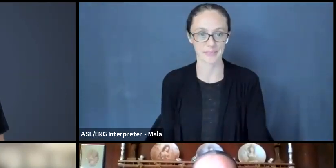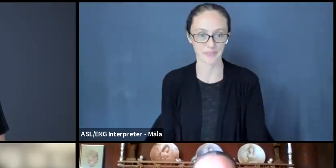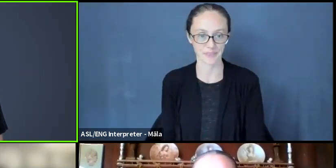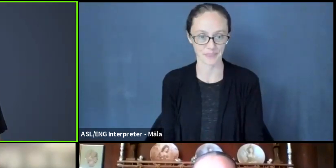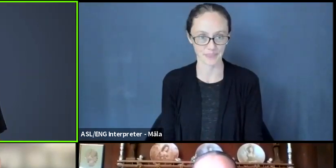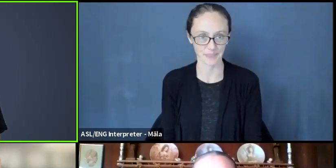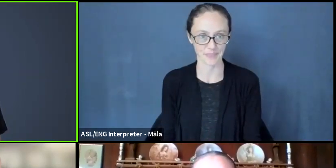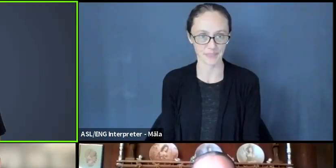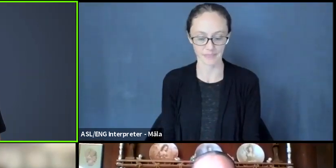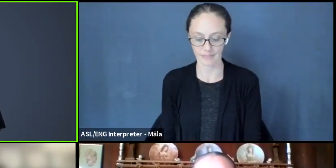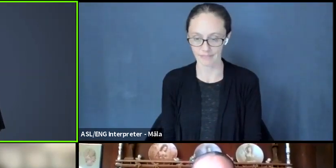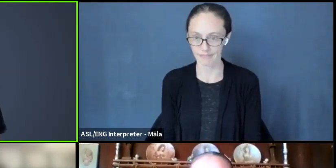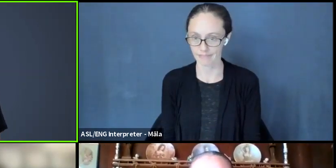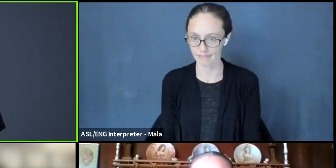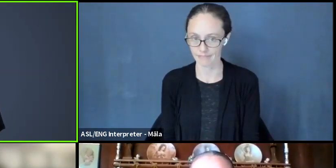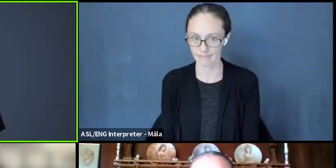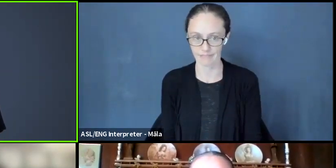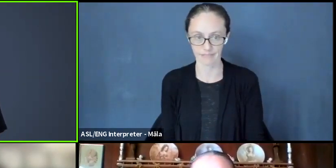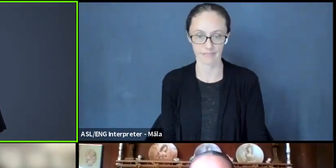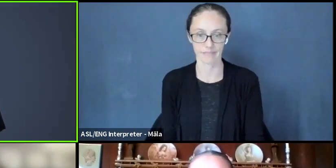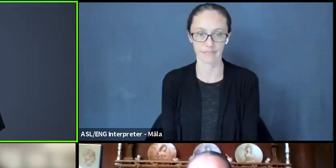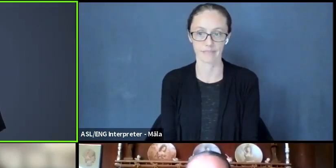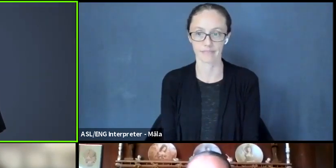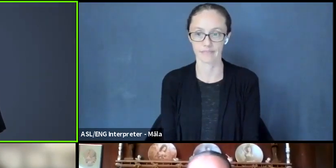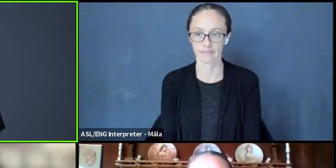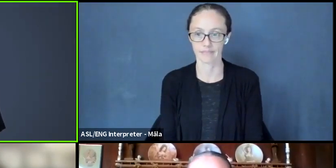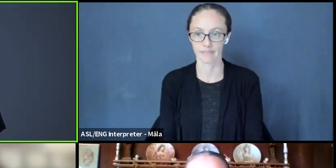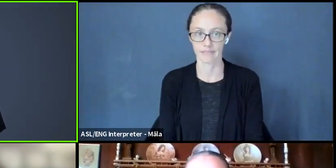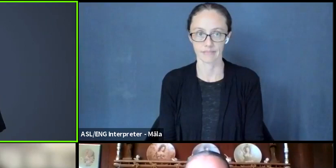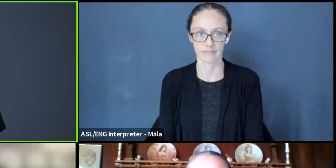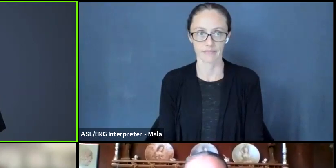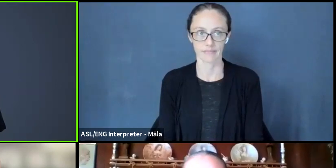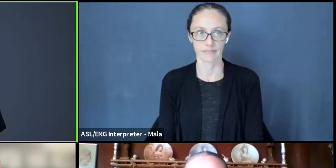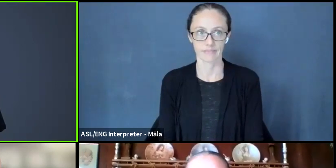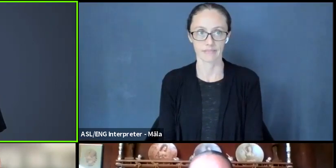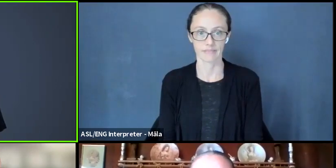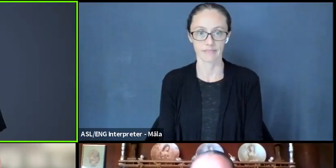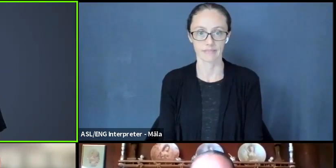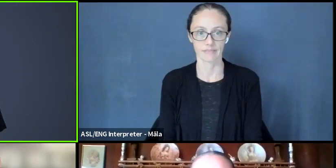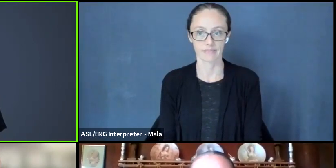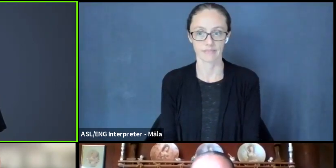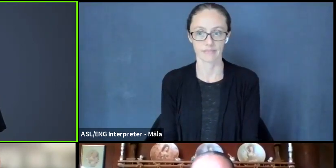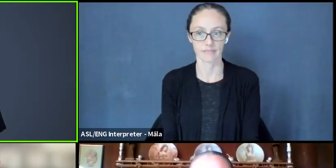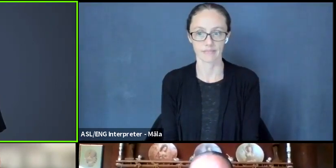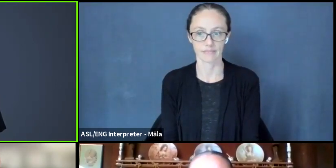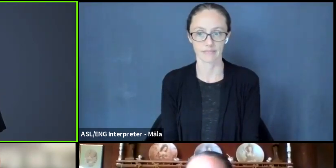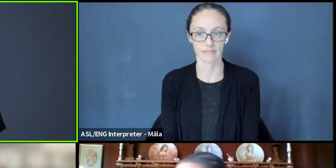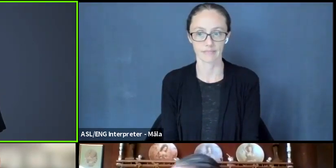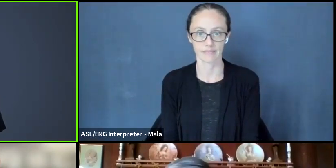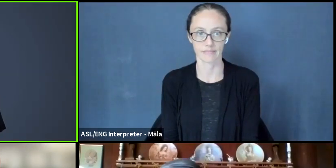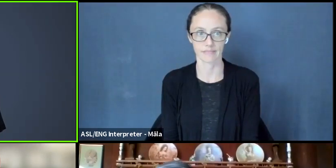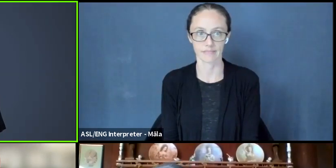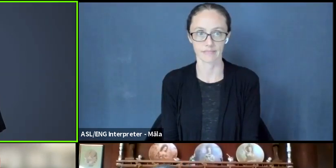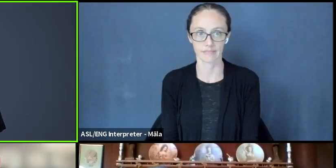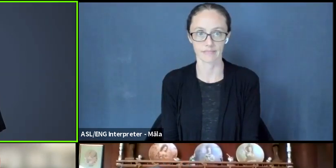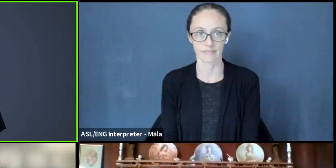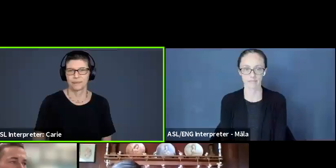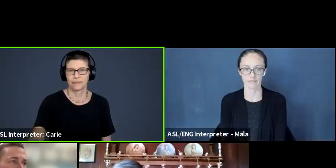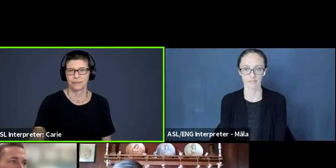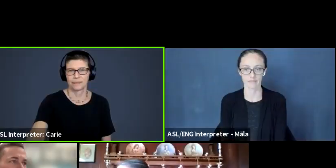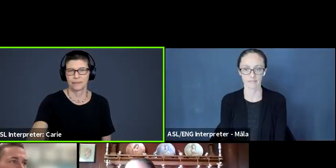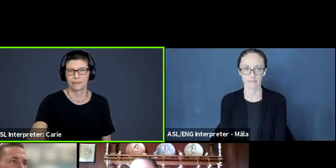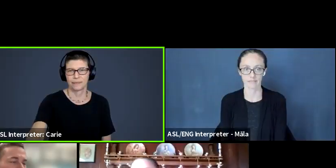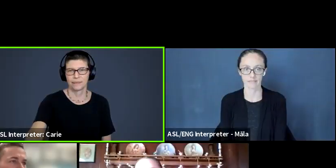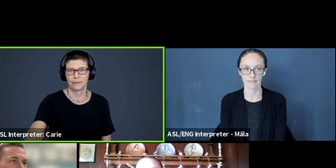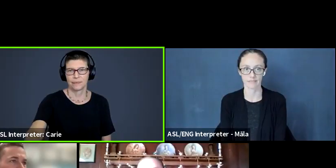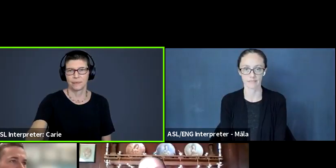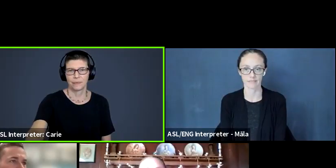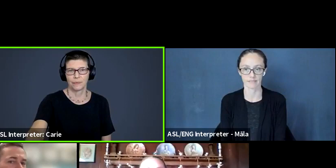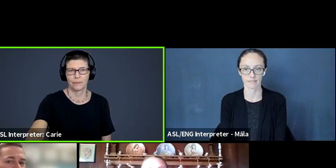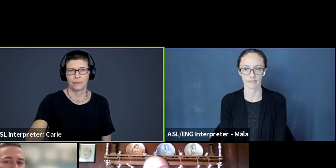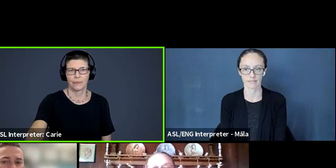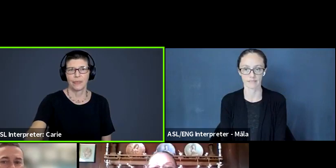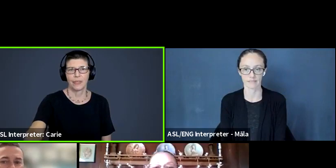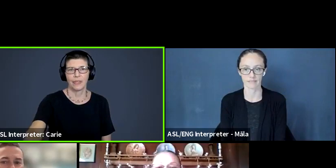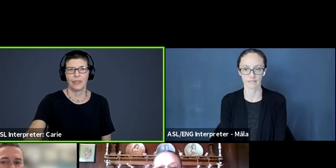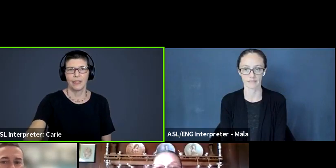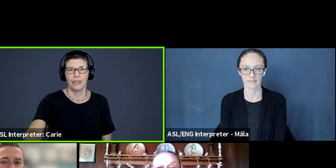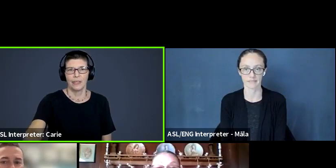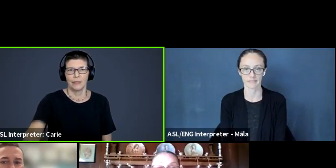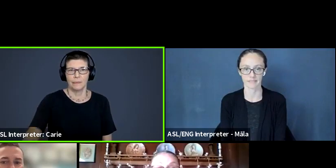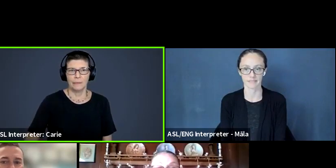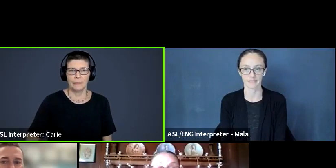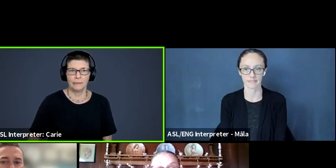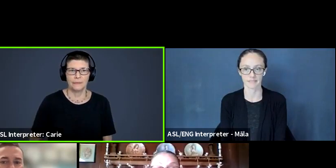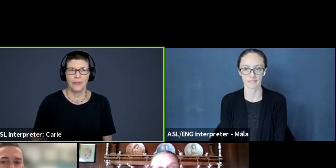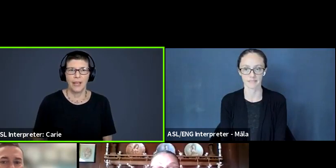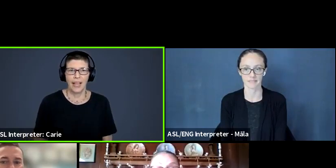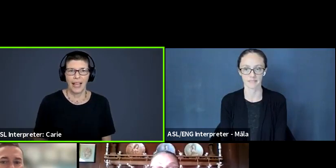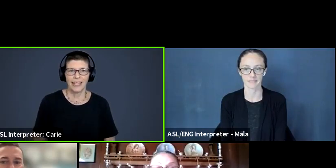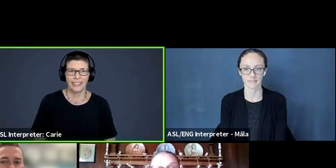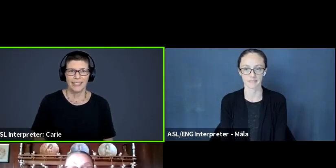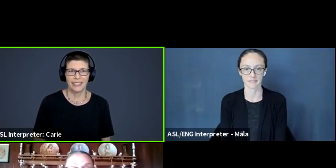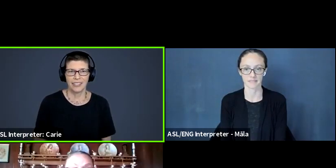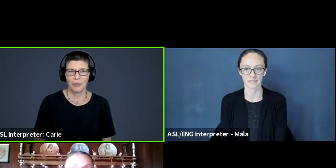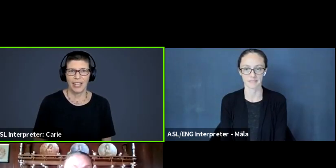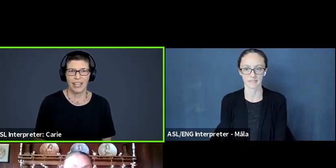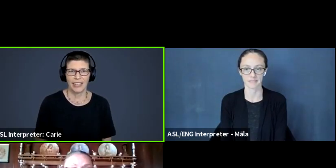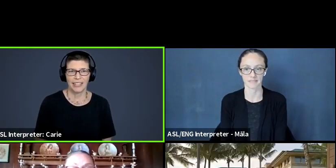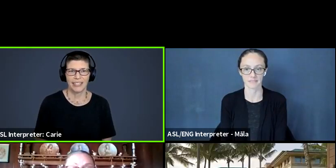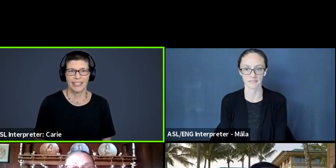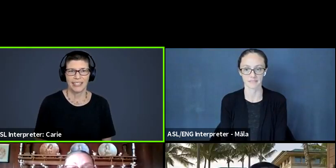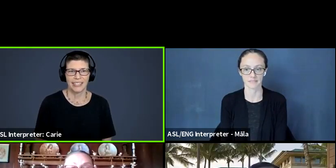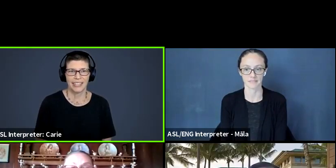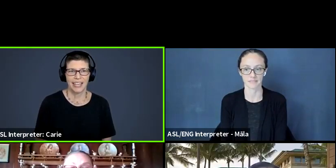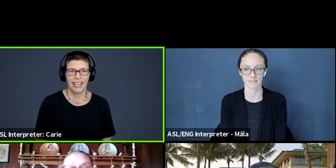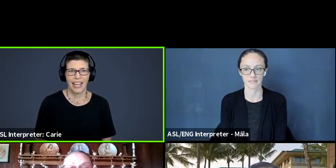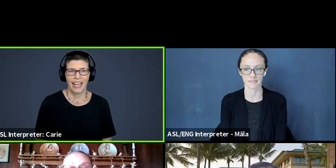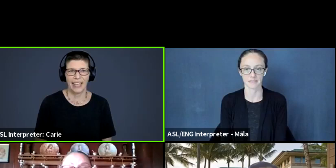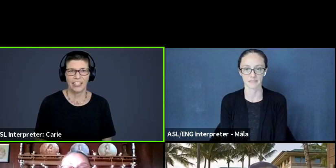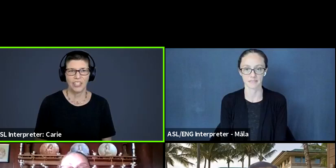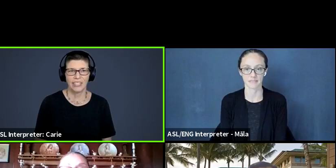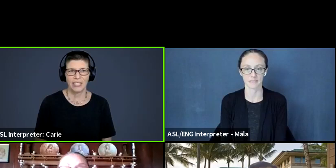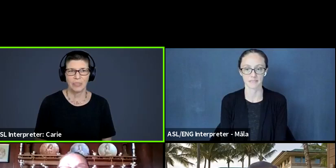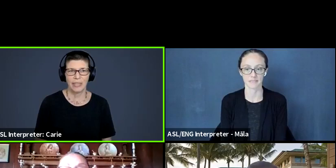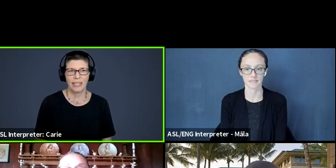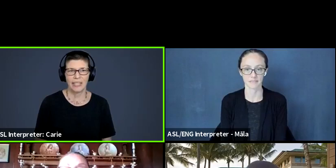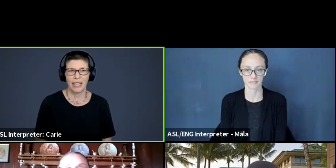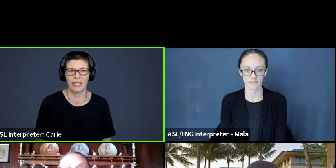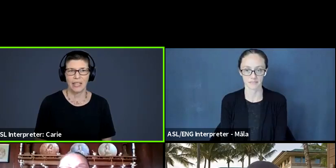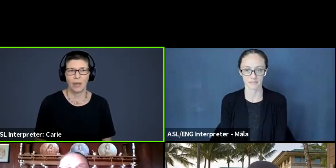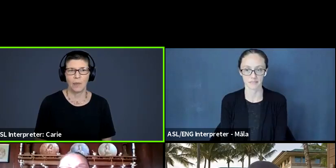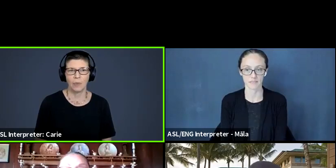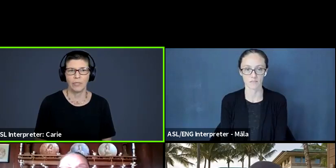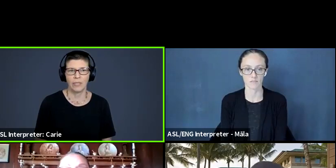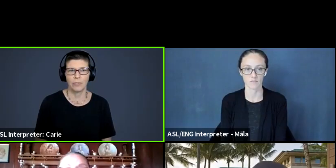Roz: I'm going to let everyone in.